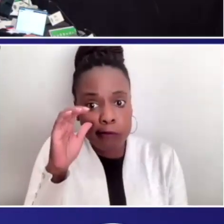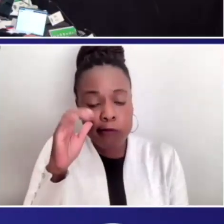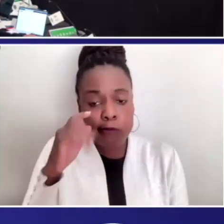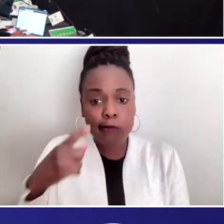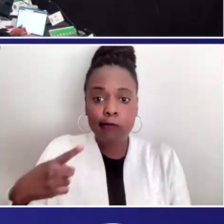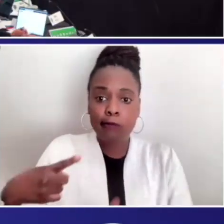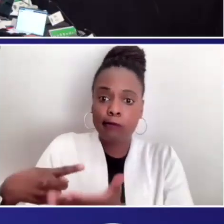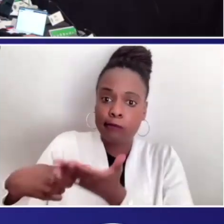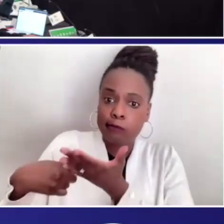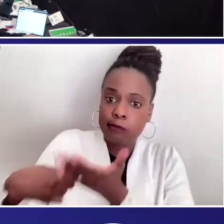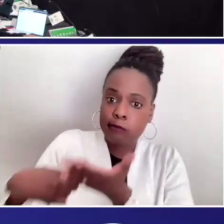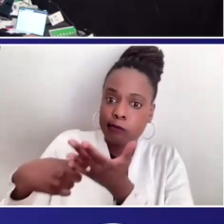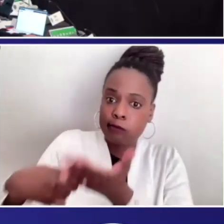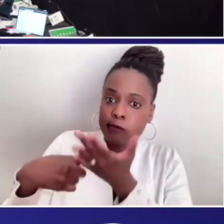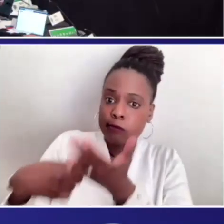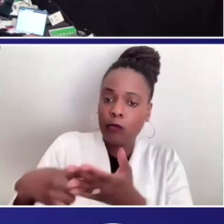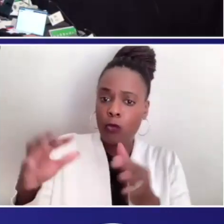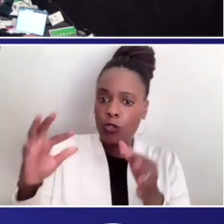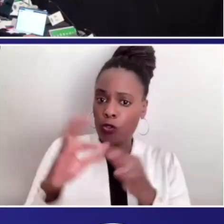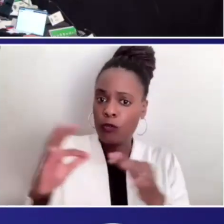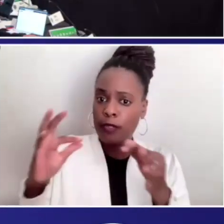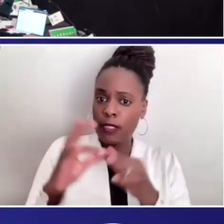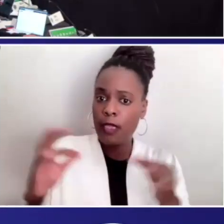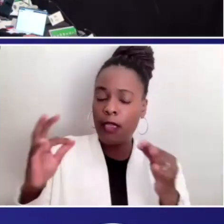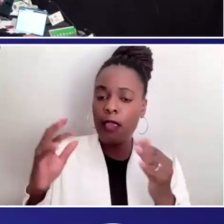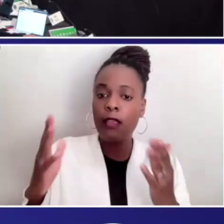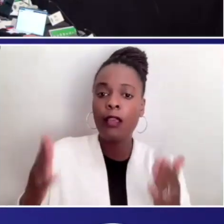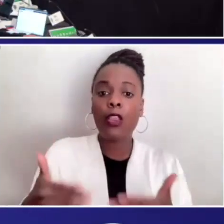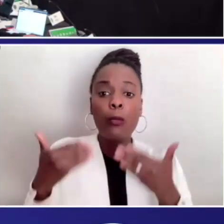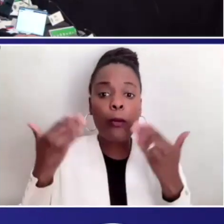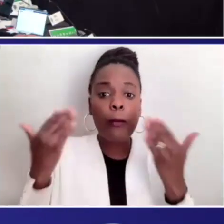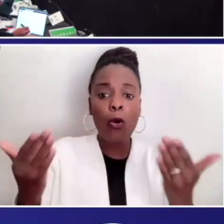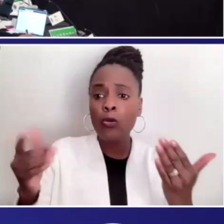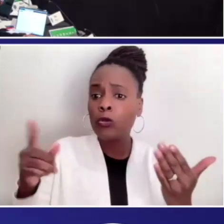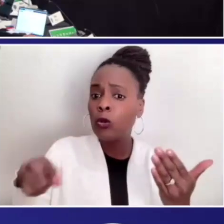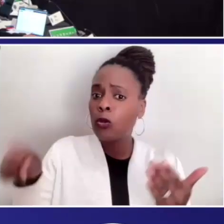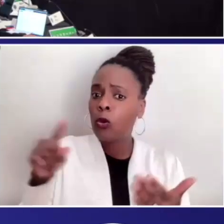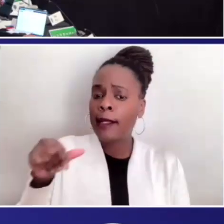said to us, the proposals that you have taken the time to give us,